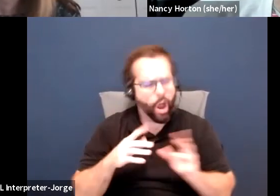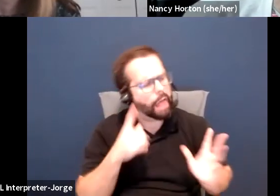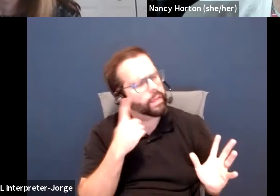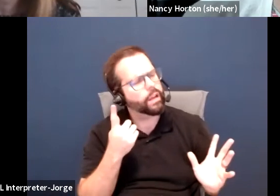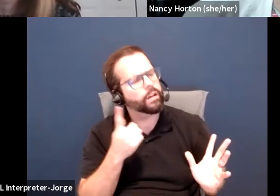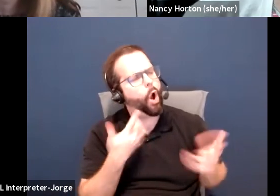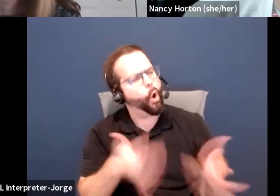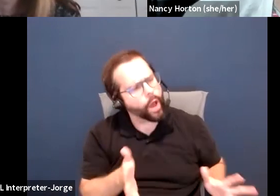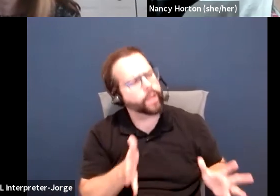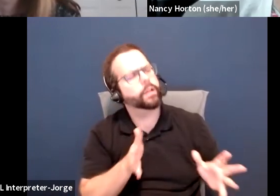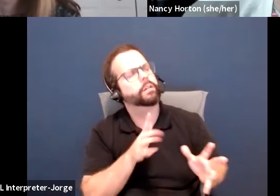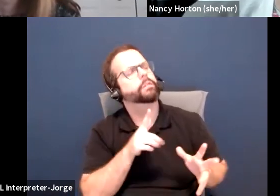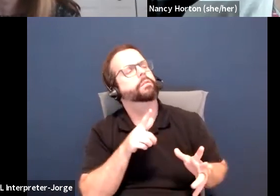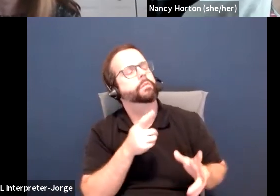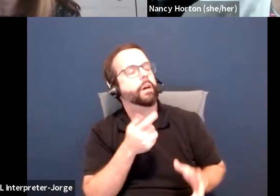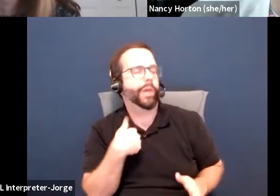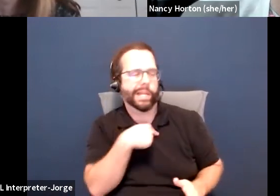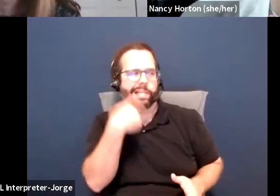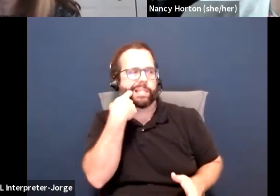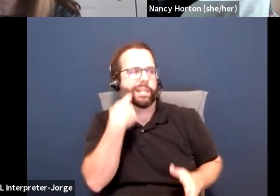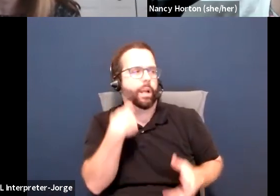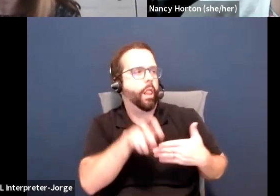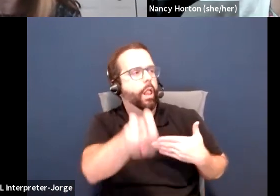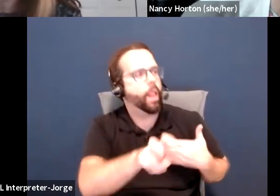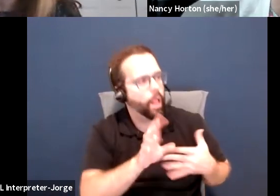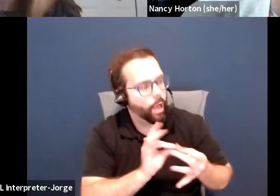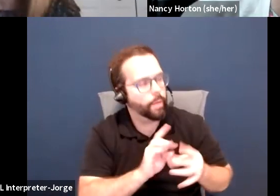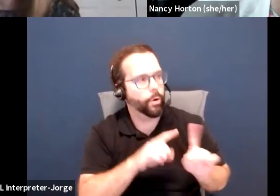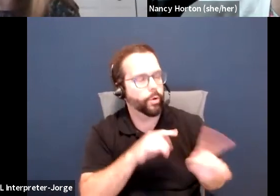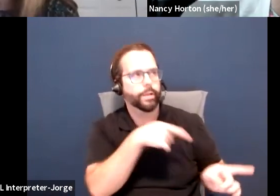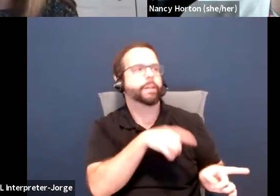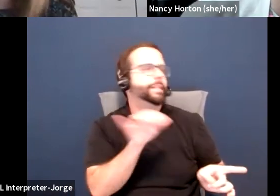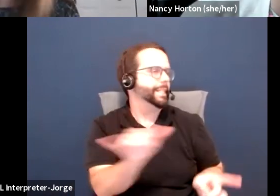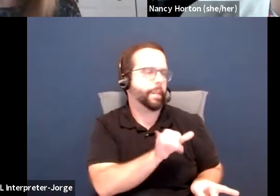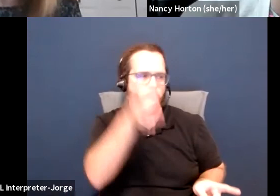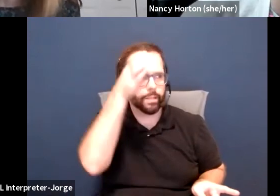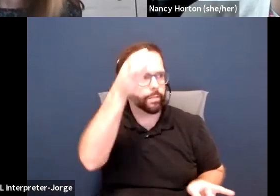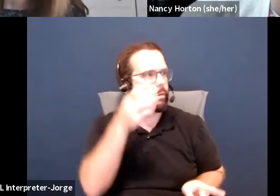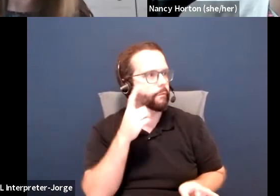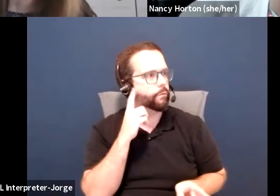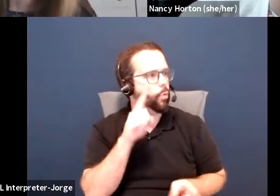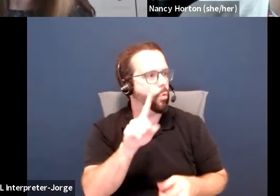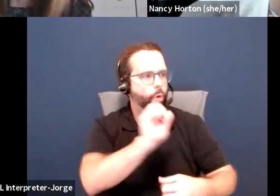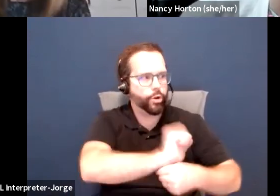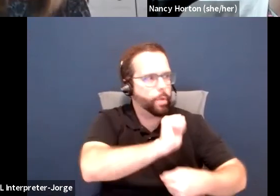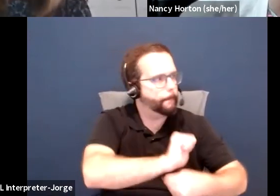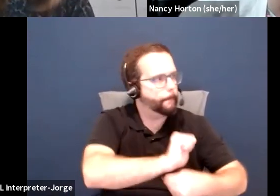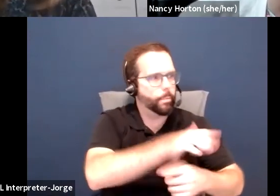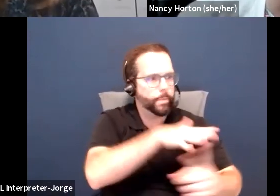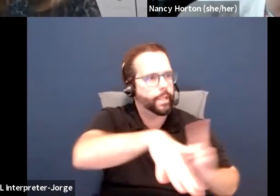further here? » Nancy: I don't think so. I think we got ahead of ourselves, but again, this is a very similar concept